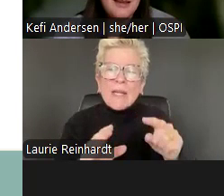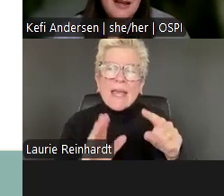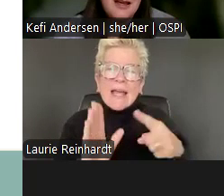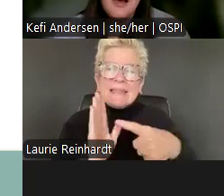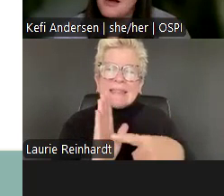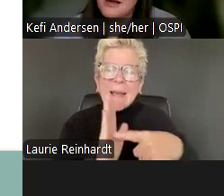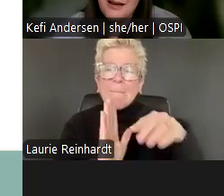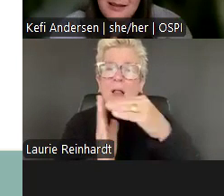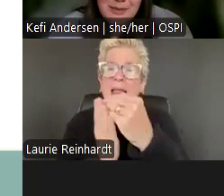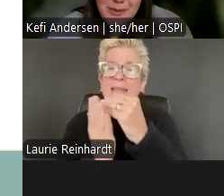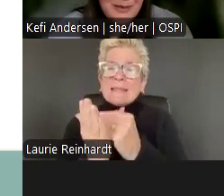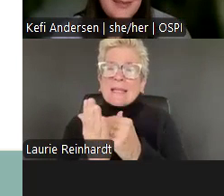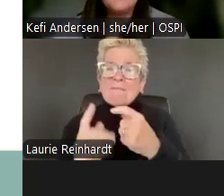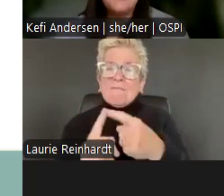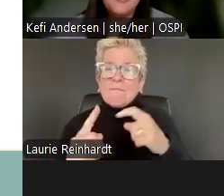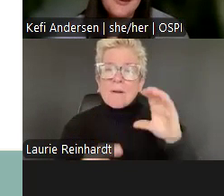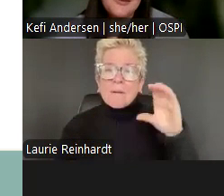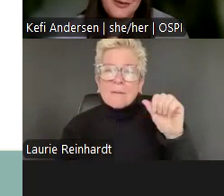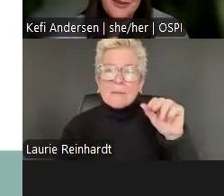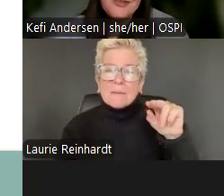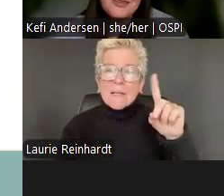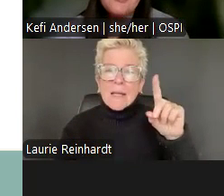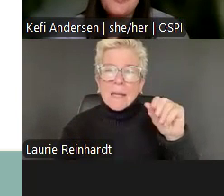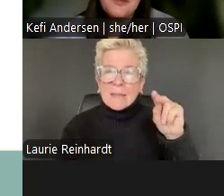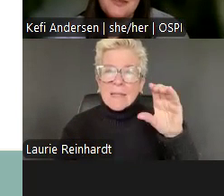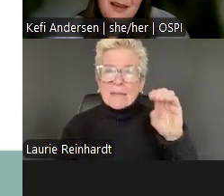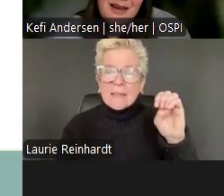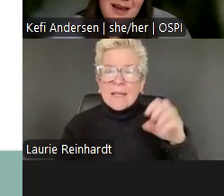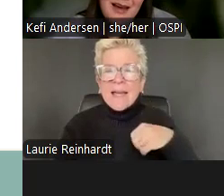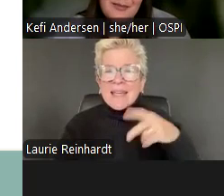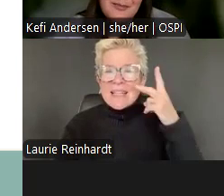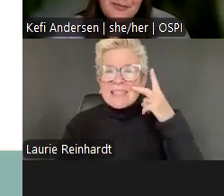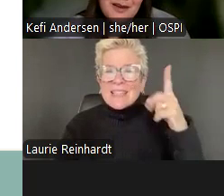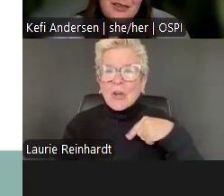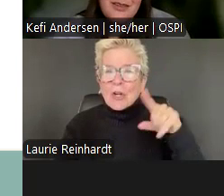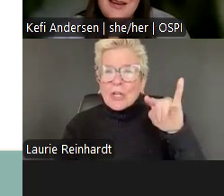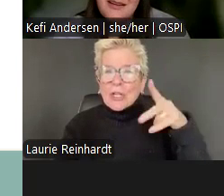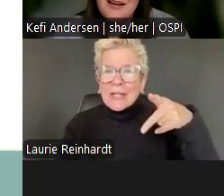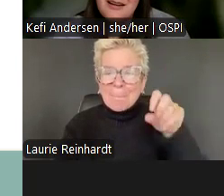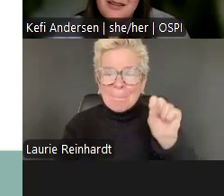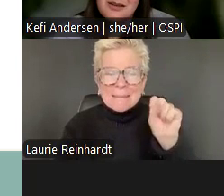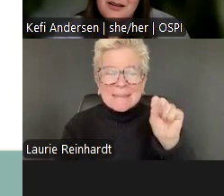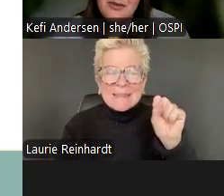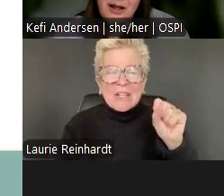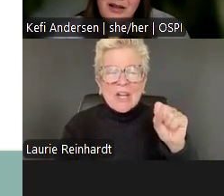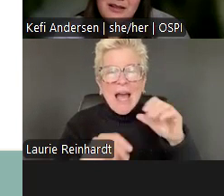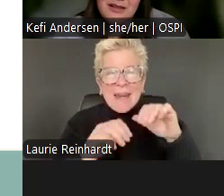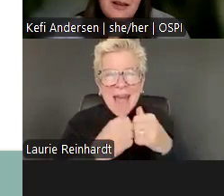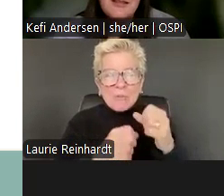and cool to see her differentiation tips that are just integrated into it so flawlessly;